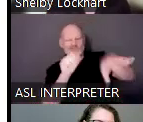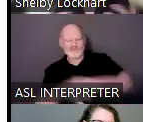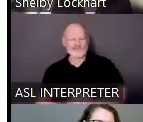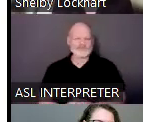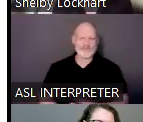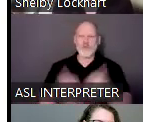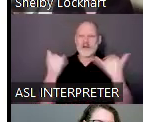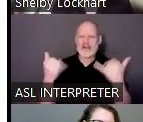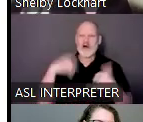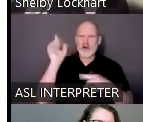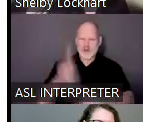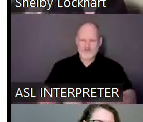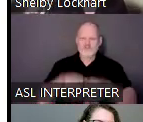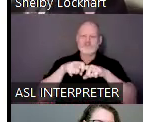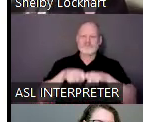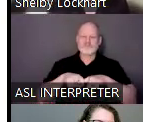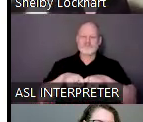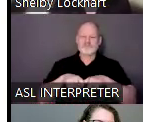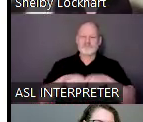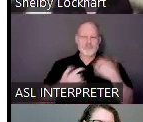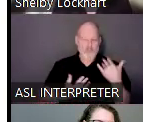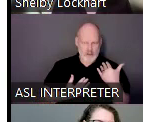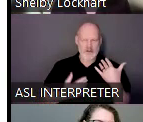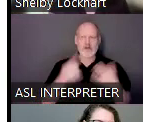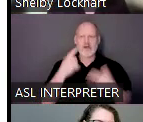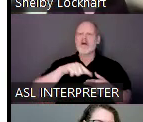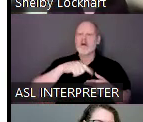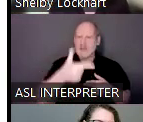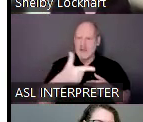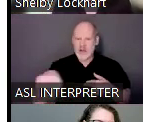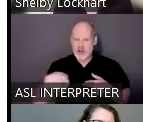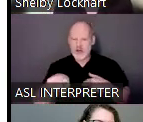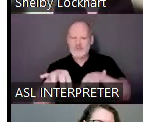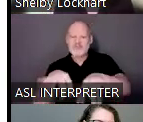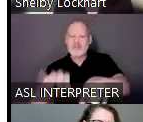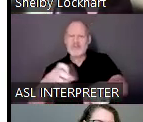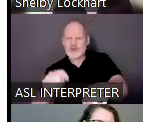I just want you in the chat to to tell us what Tier 1 attendance systems and supports are you